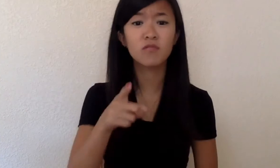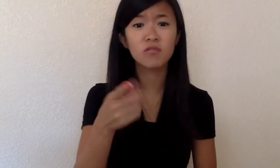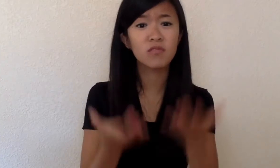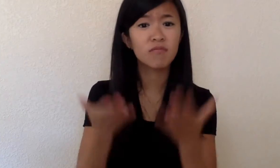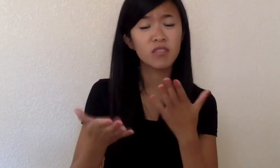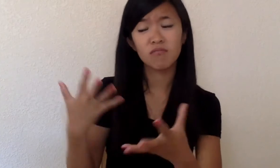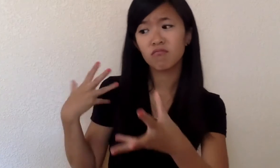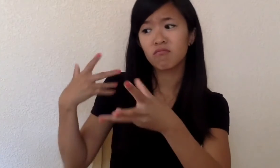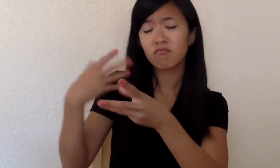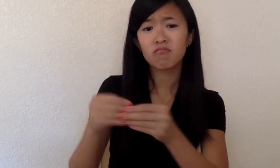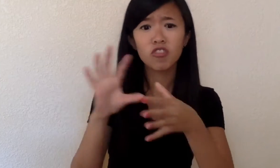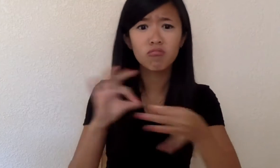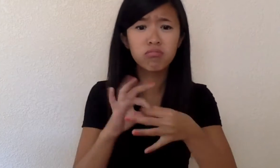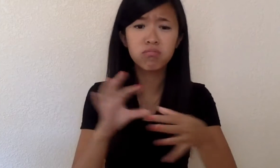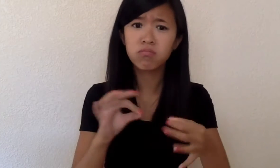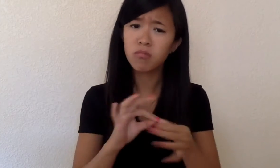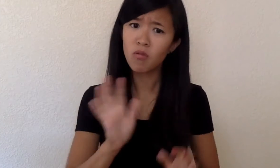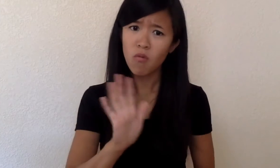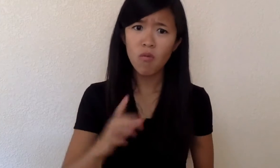After all, you might say,